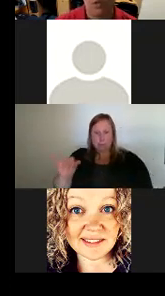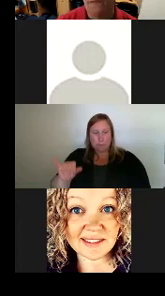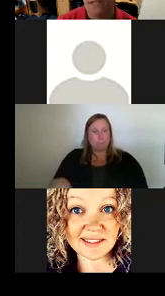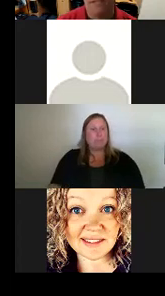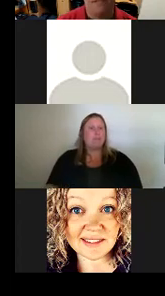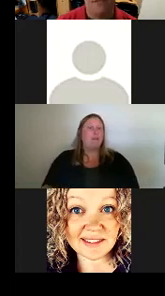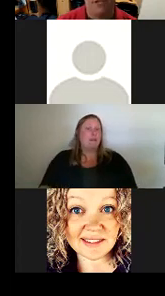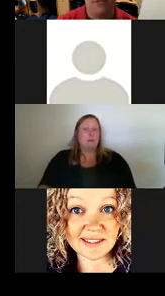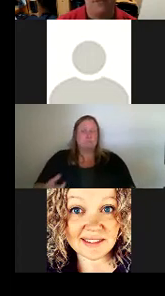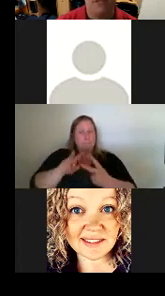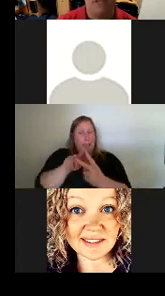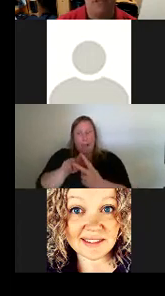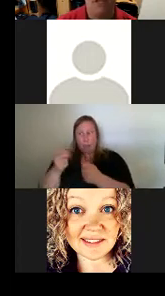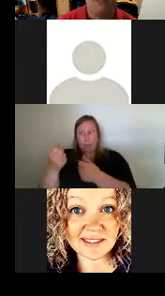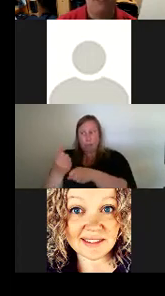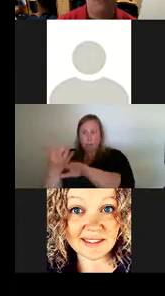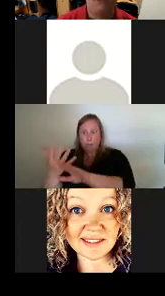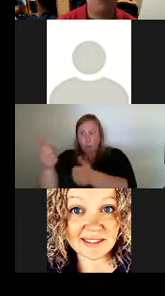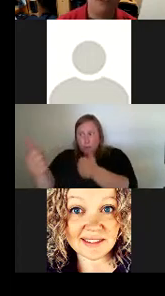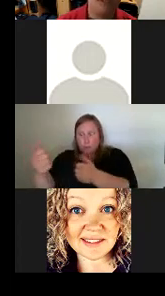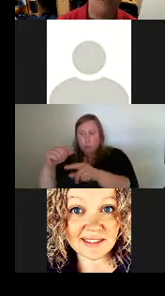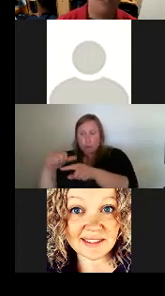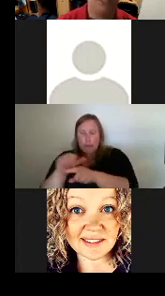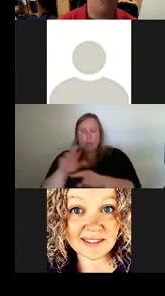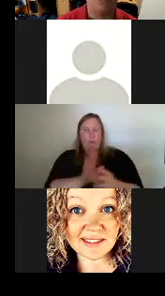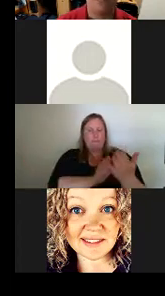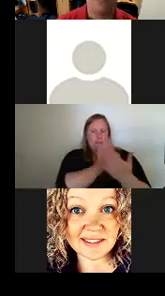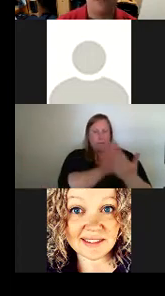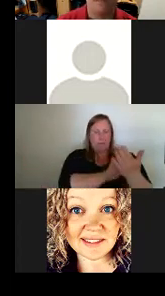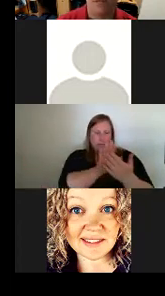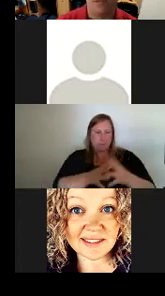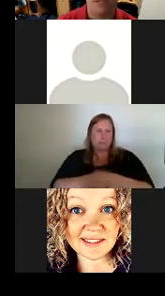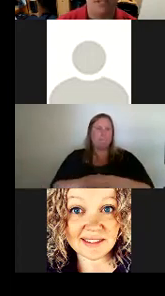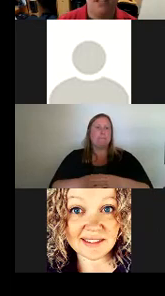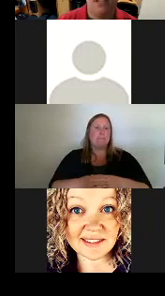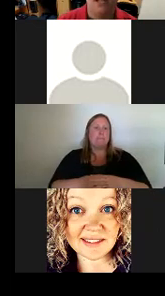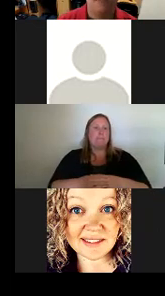FACE-TO-FACE TRAINING. LOOKING AT ADJUSTMENTS FOR COMPATIBILITY.